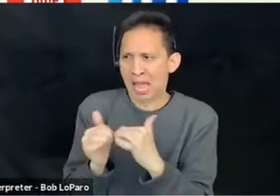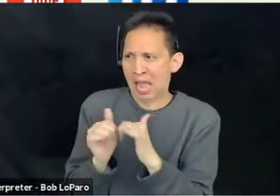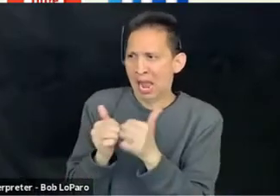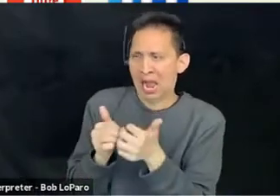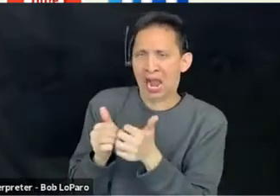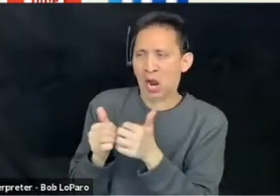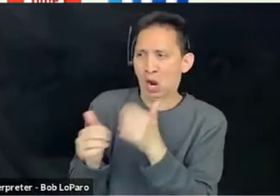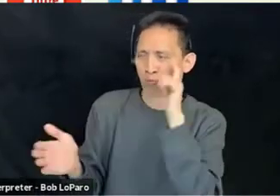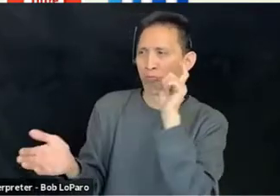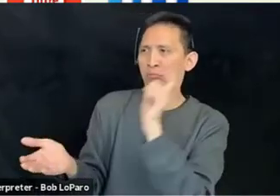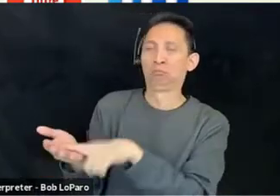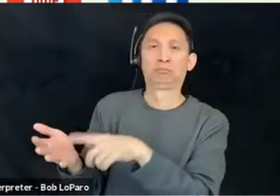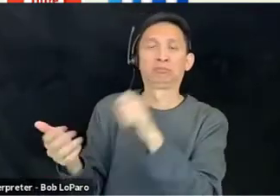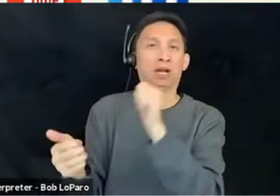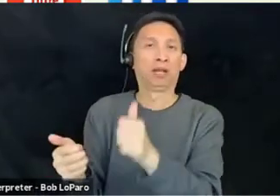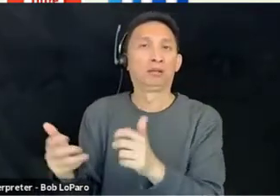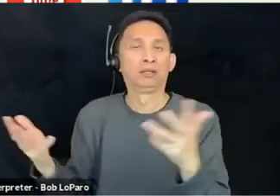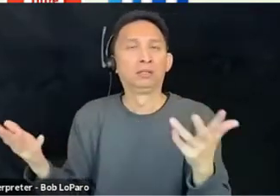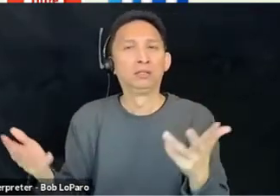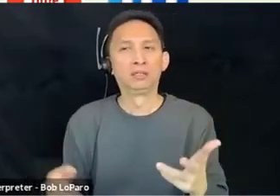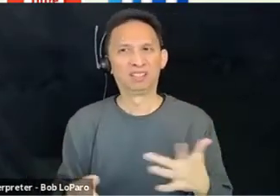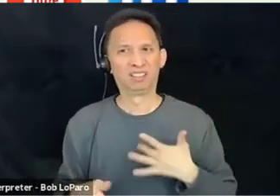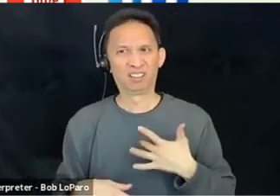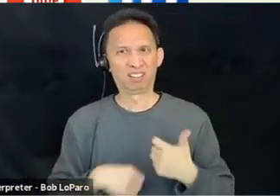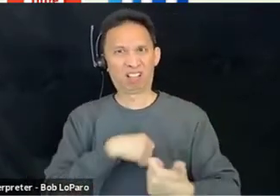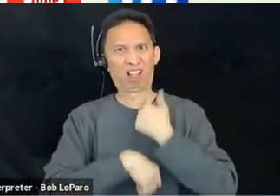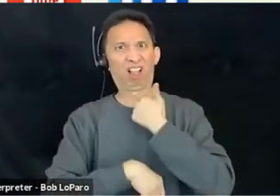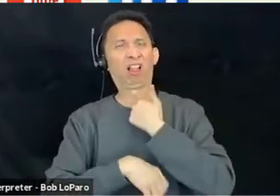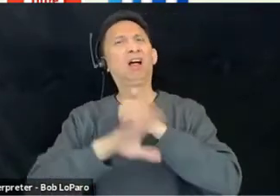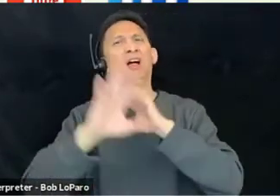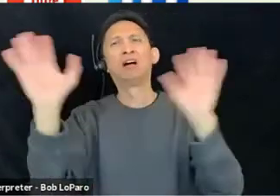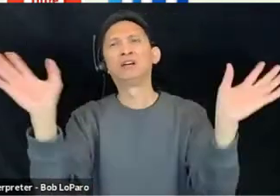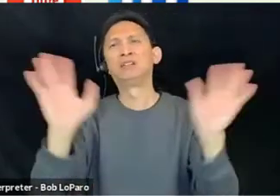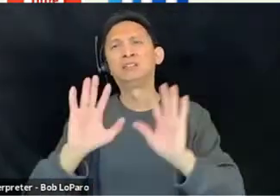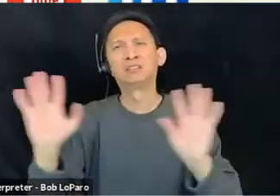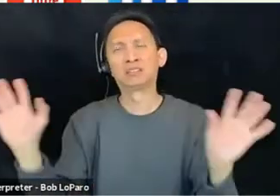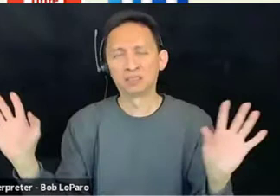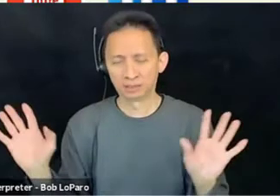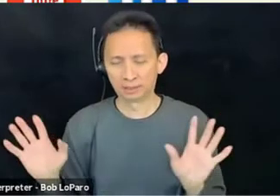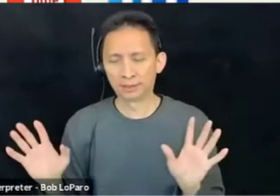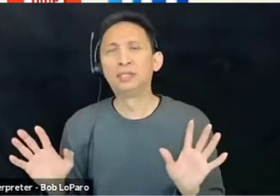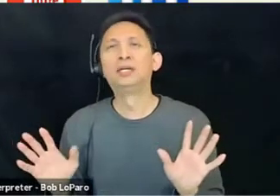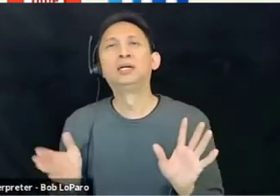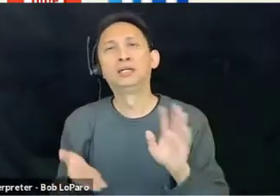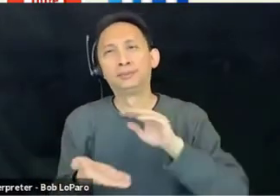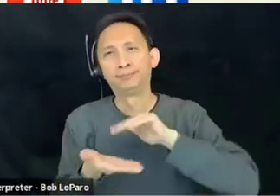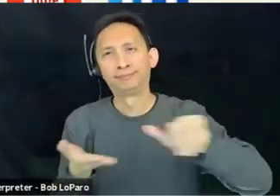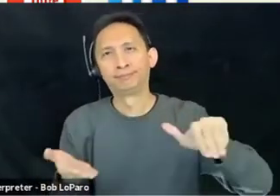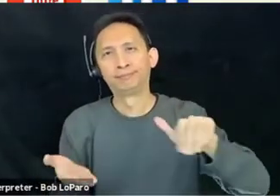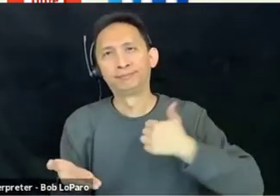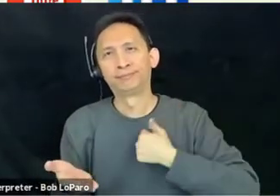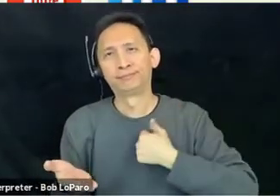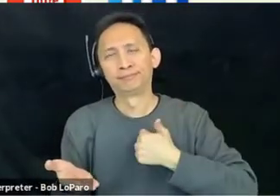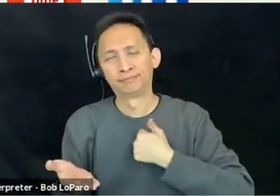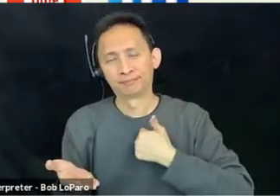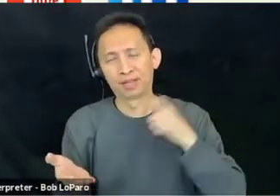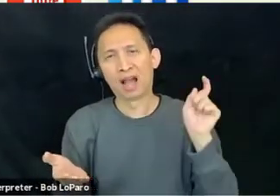So, sometimes we get these little pieces and we look, but honestly, that's why we're here to build awareness